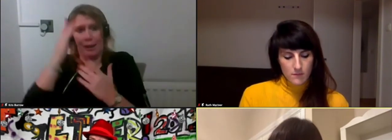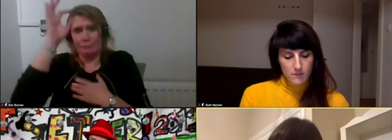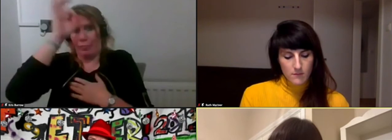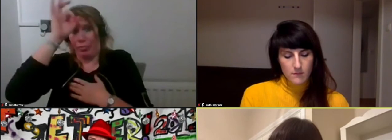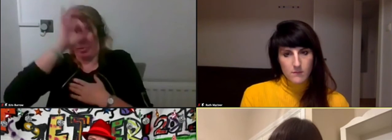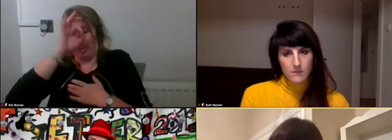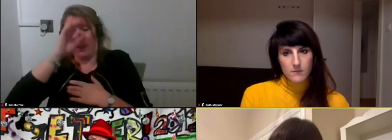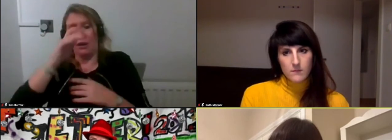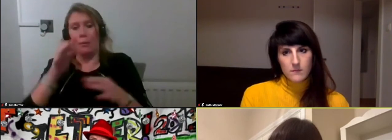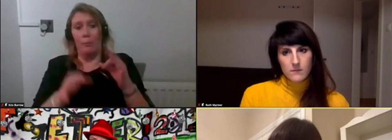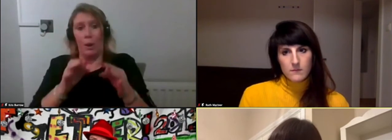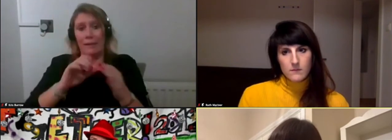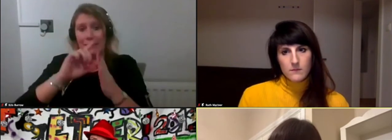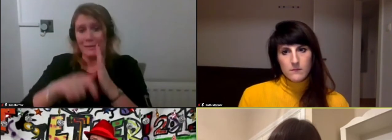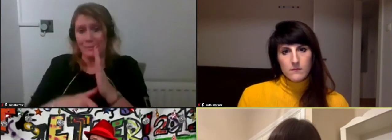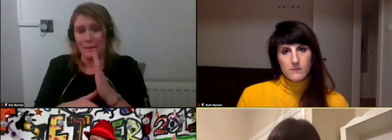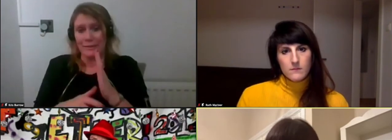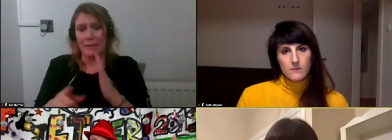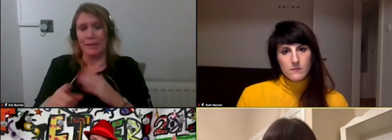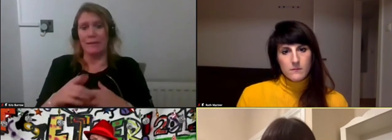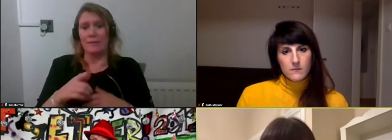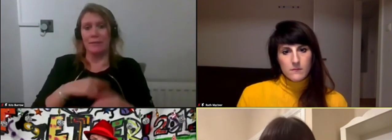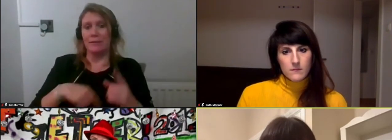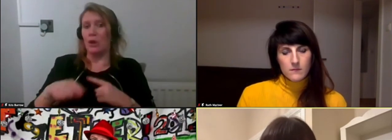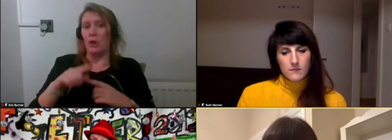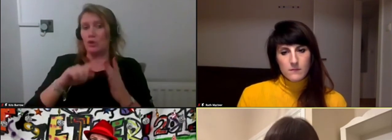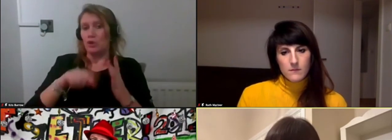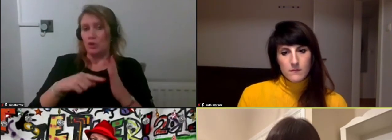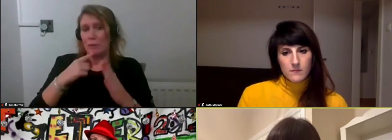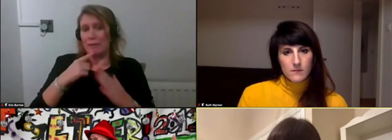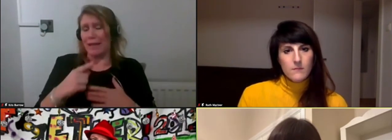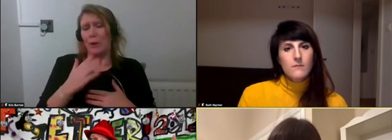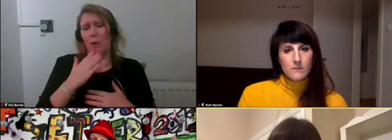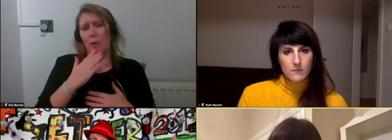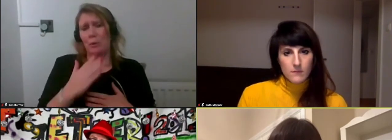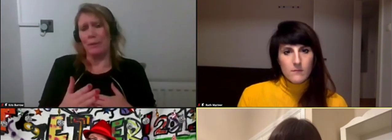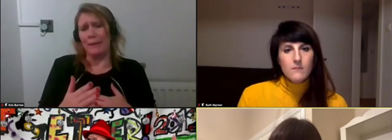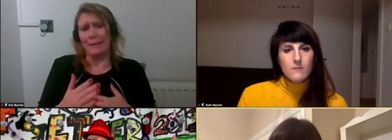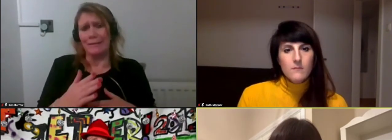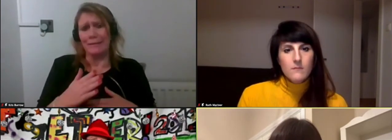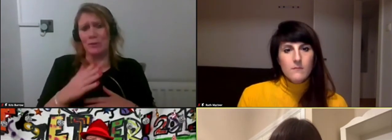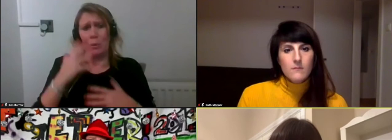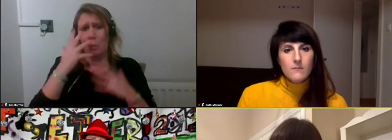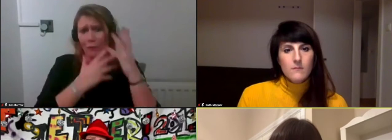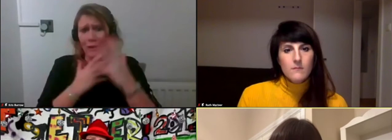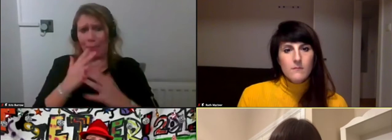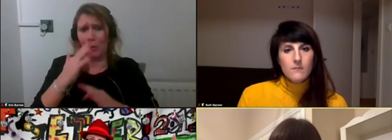that there are any stupid questions, so please anonymous attendee, do contact me